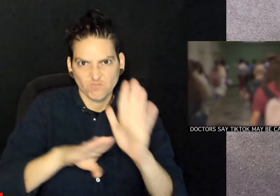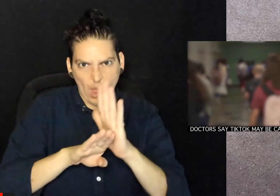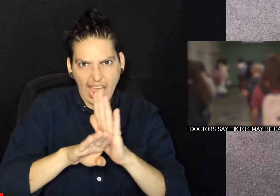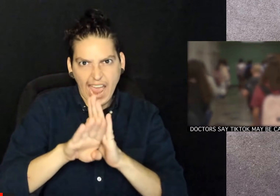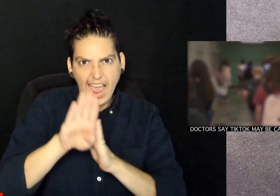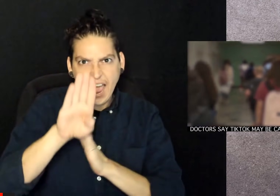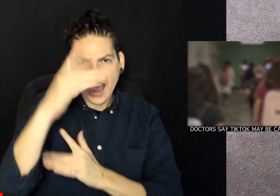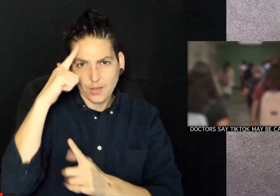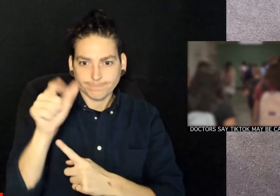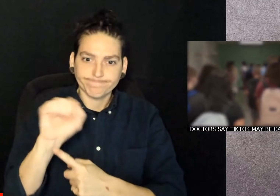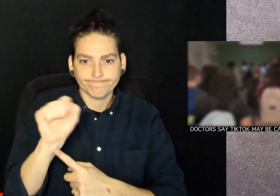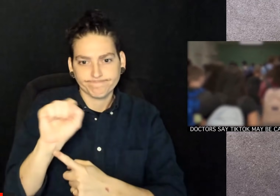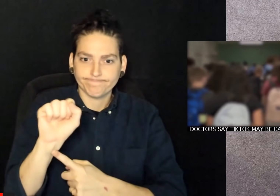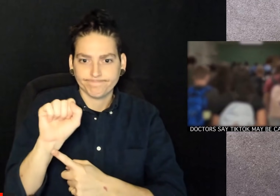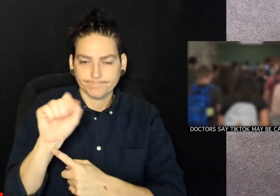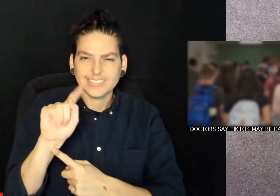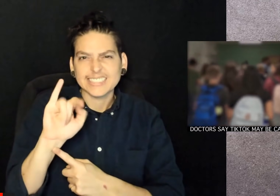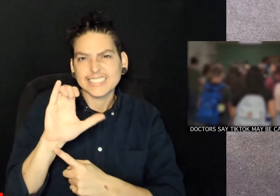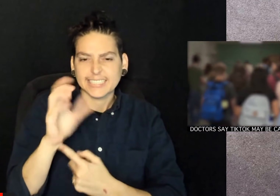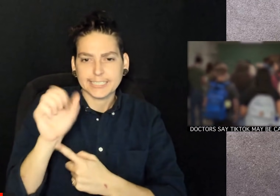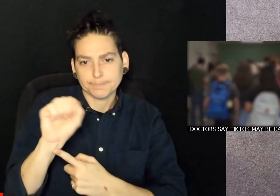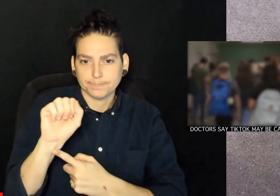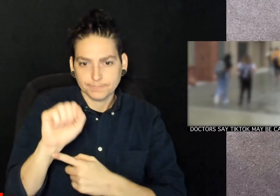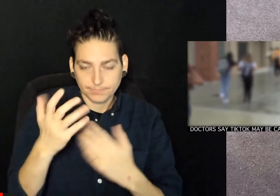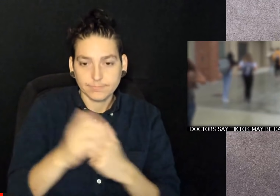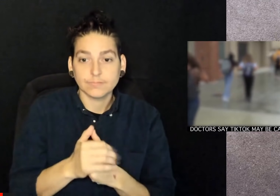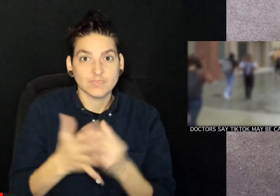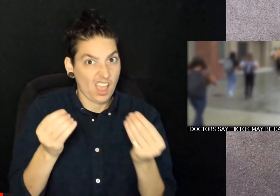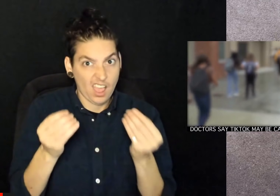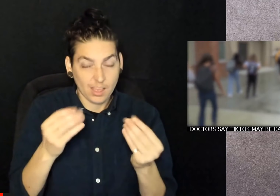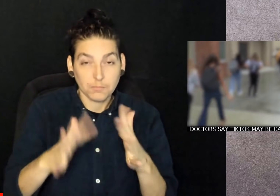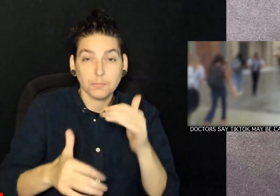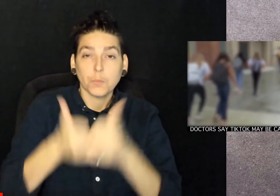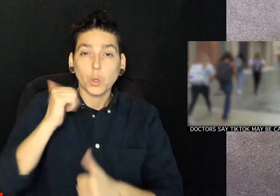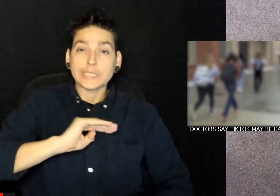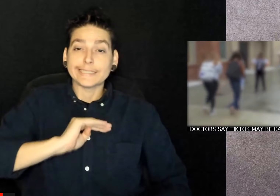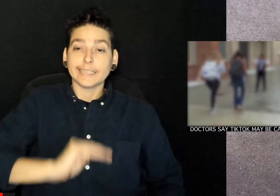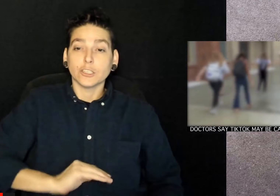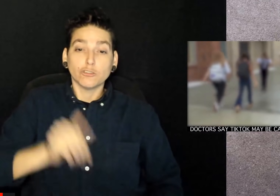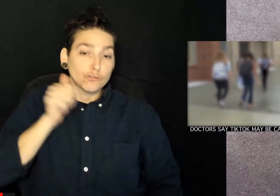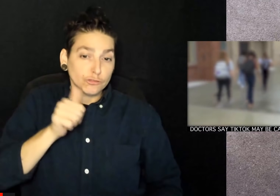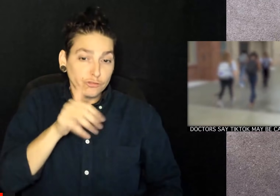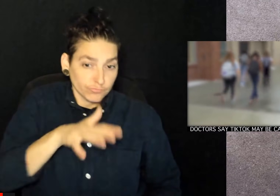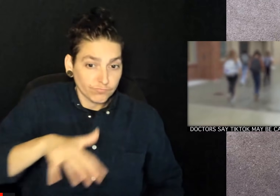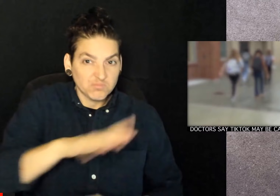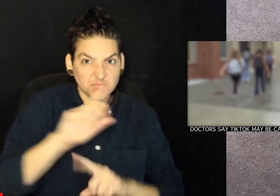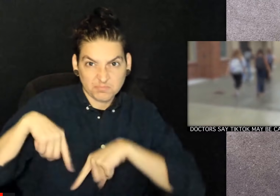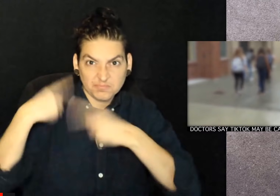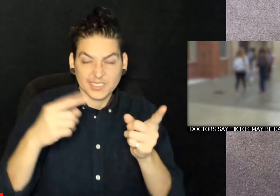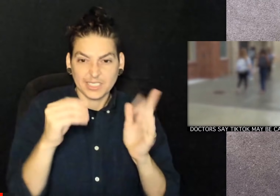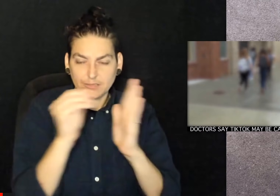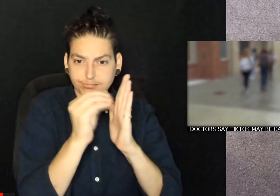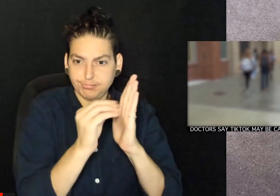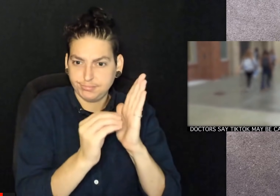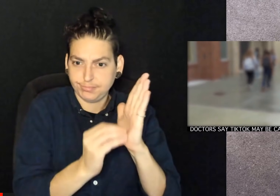a rise in symptoms of Tourette's syndrome mostly among teen girls are being reported